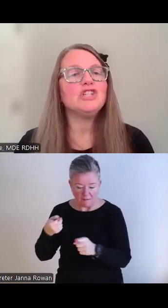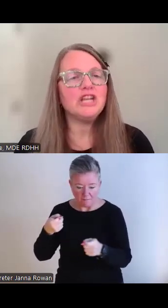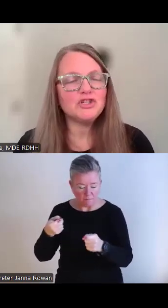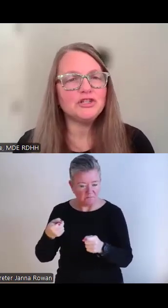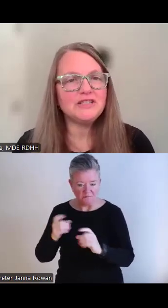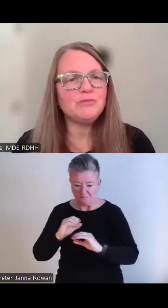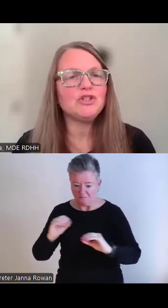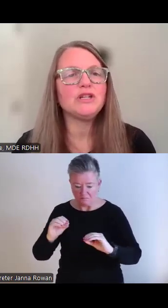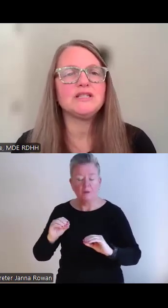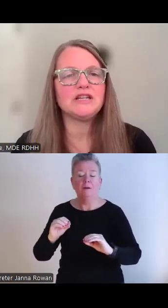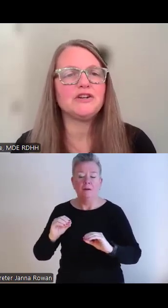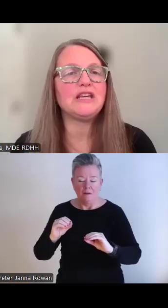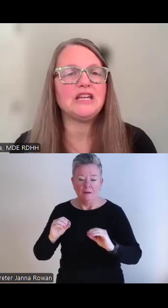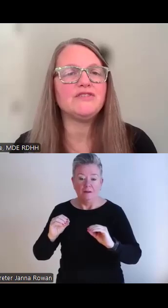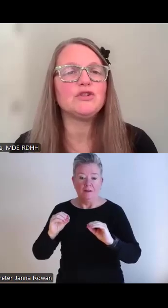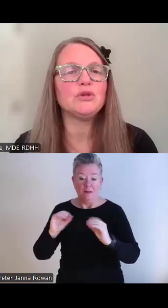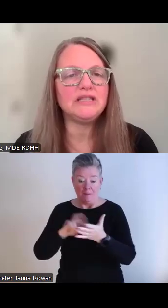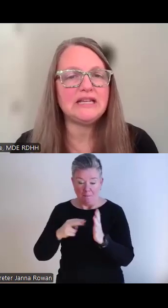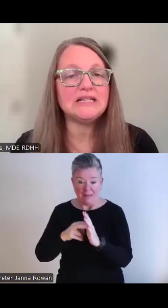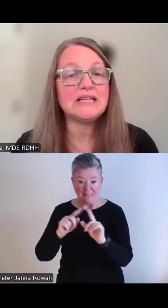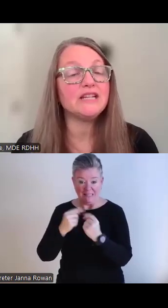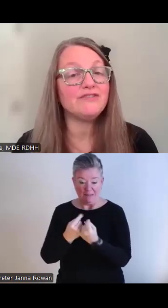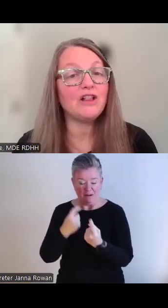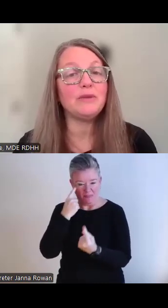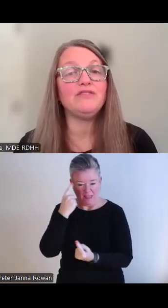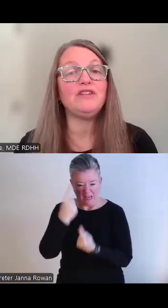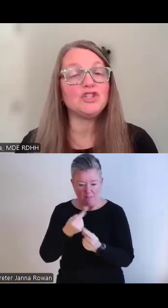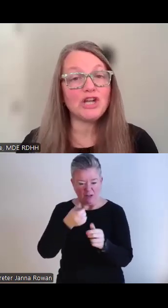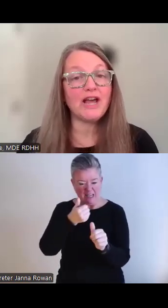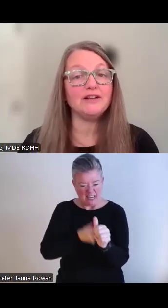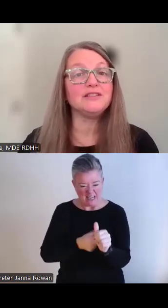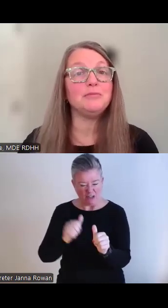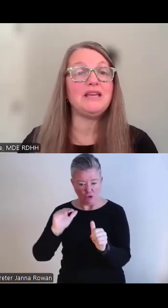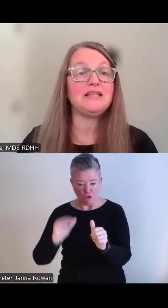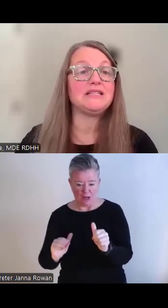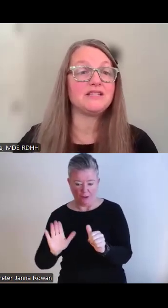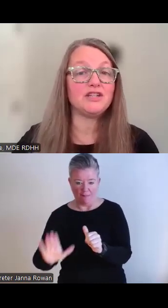Educational teams should consider the individual needs and development of each child to make these